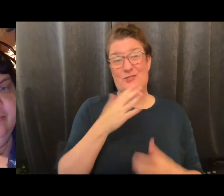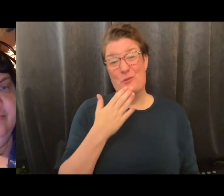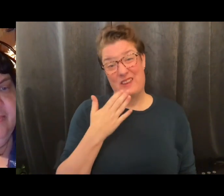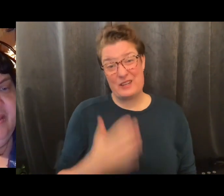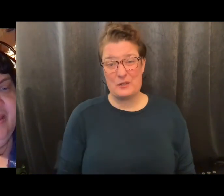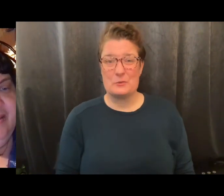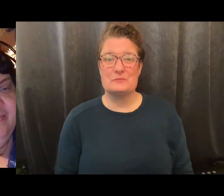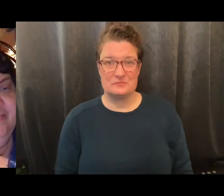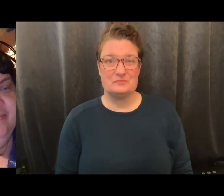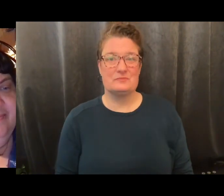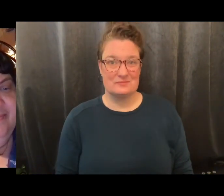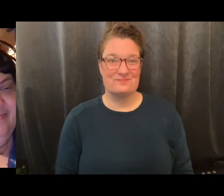Melissa: Wow, that's beautiful to hear.